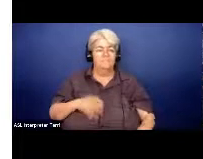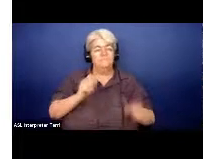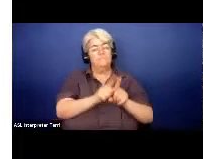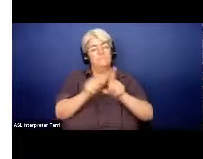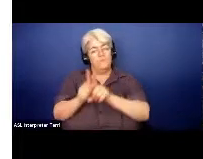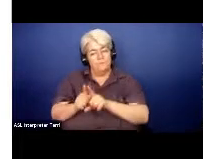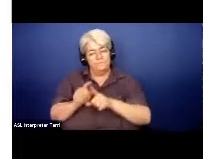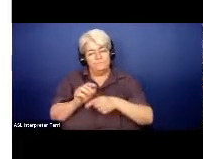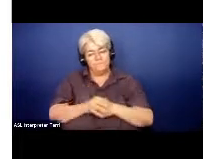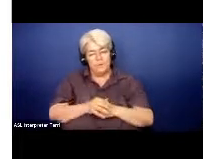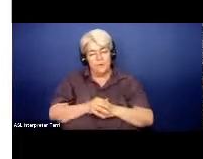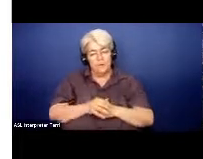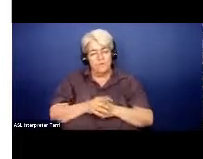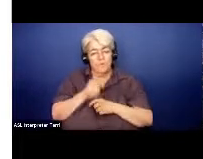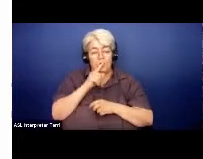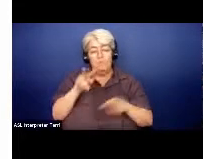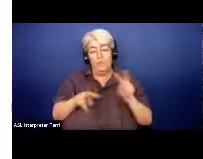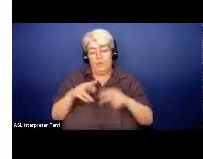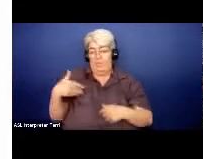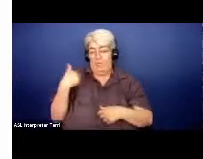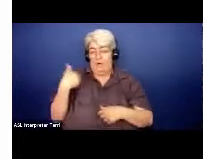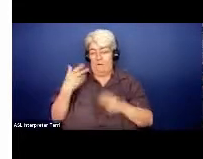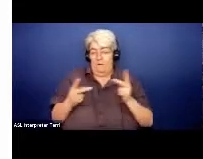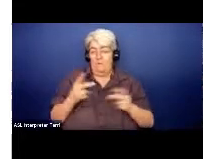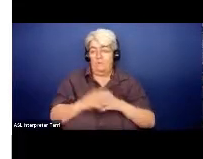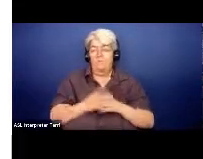at youth, this is another statistic